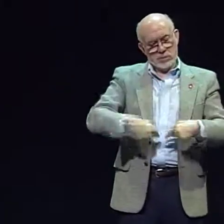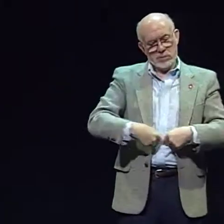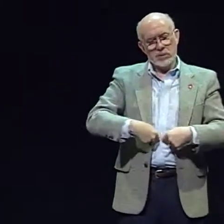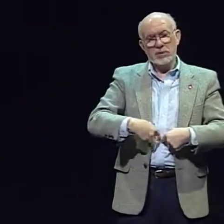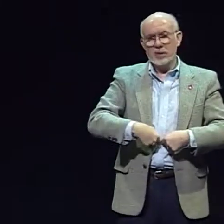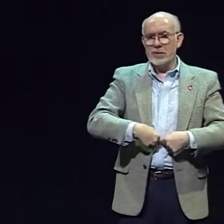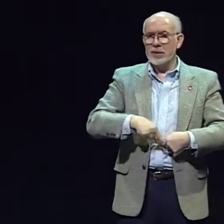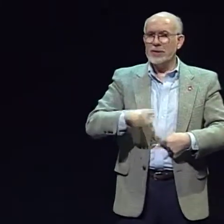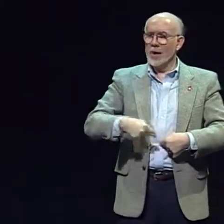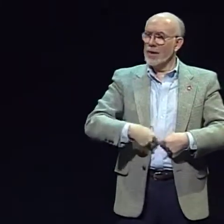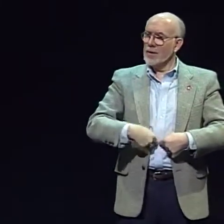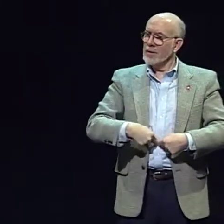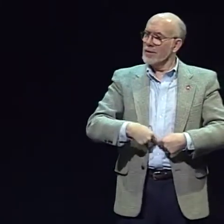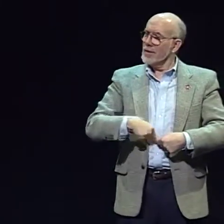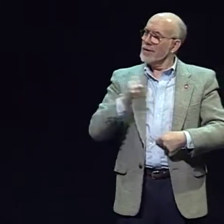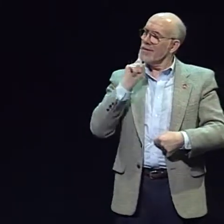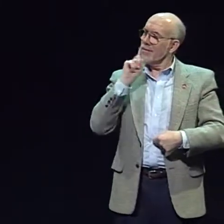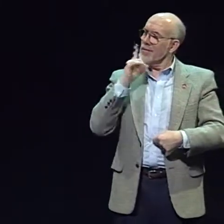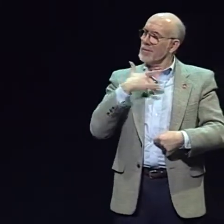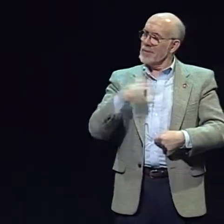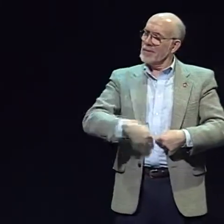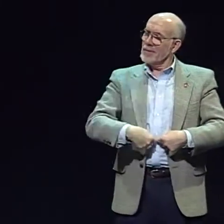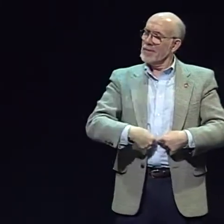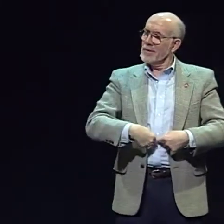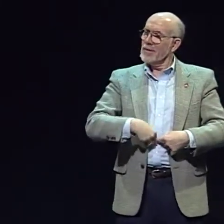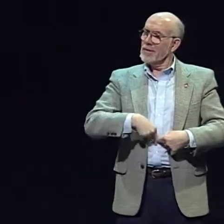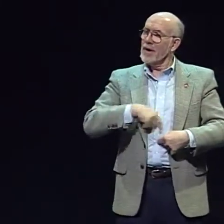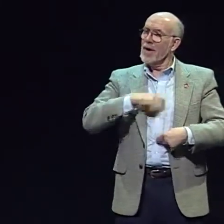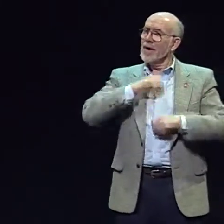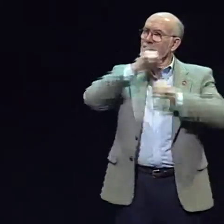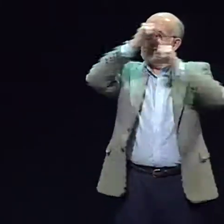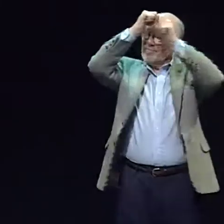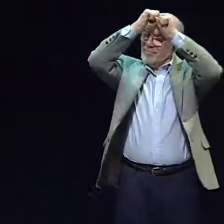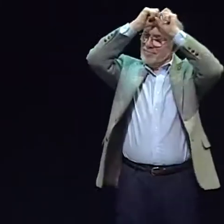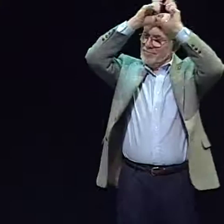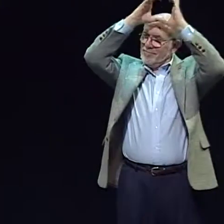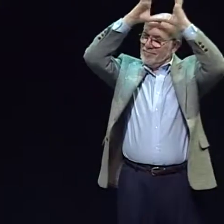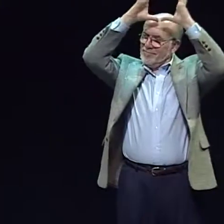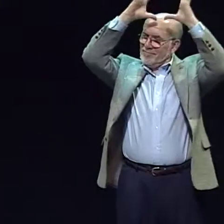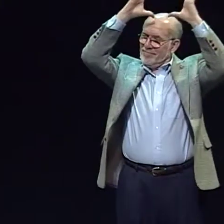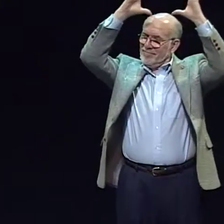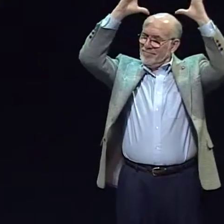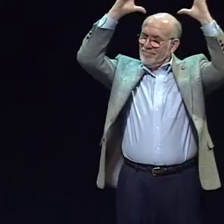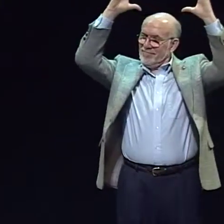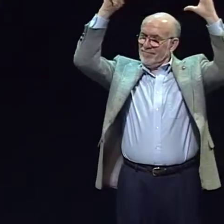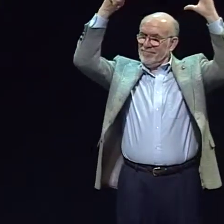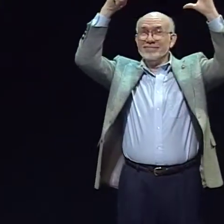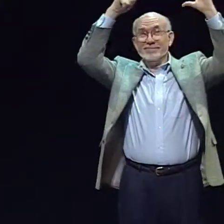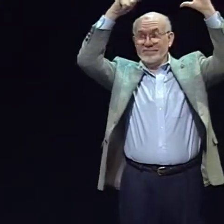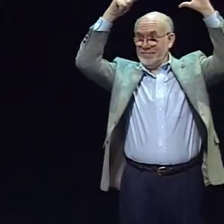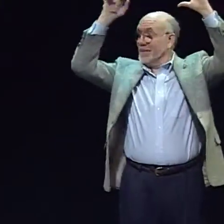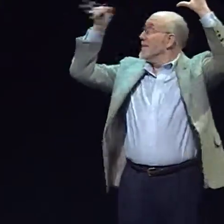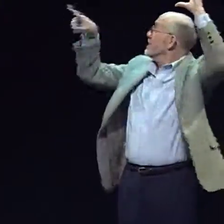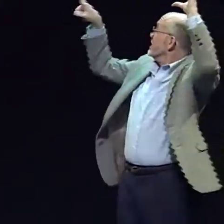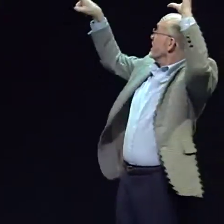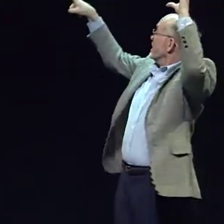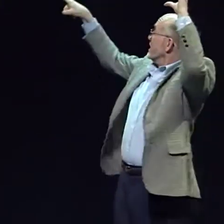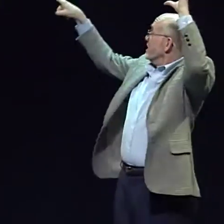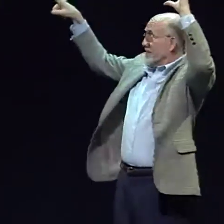POETRY TYPICALLY STARTS WITH A DEAF-CENTRIC VISION.